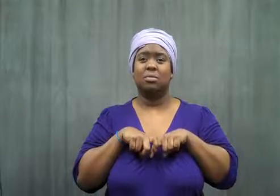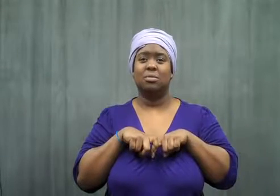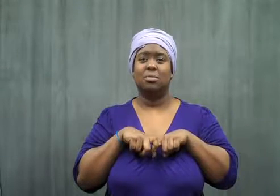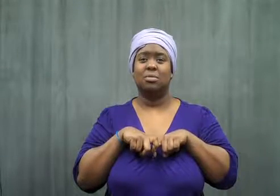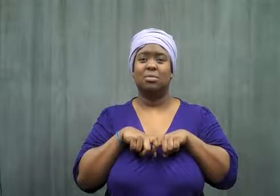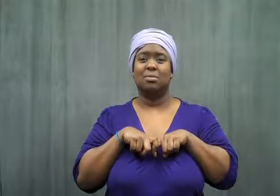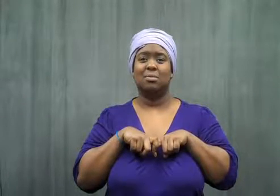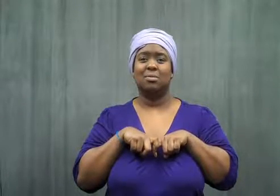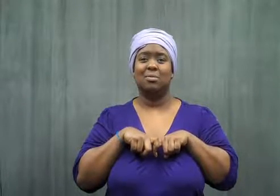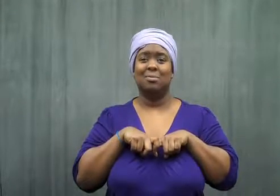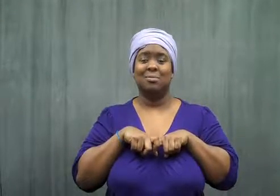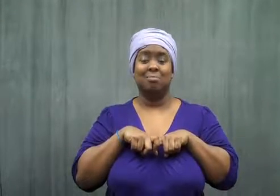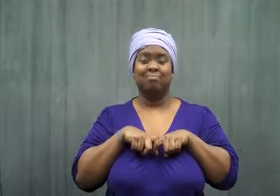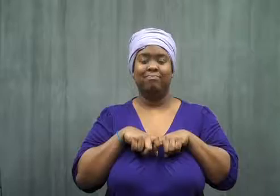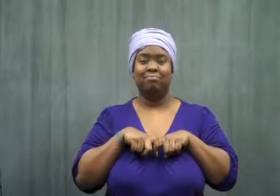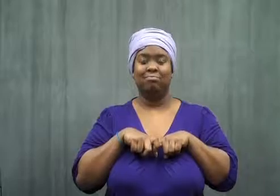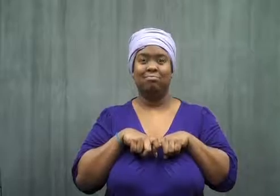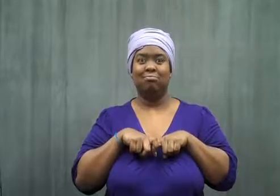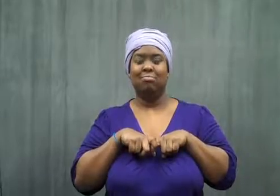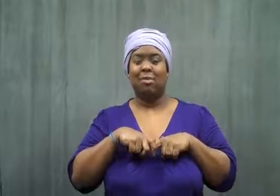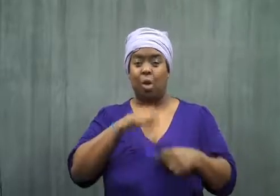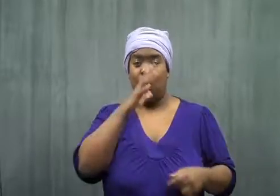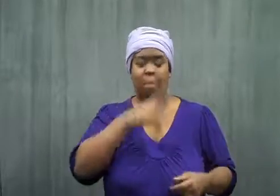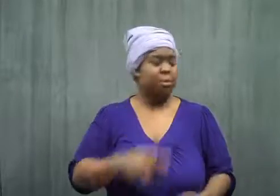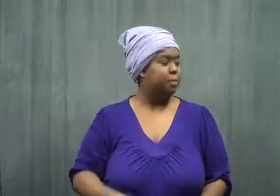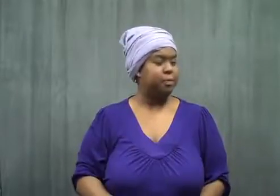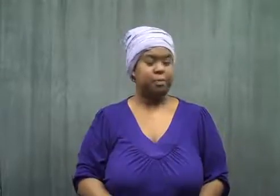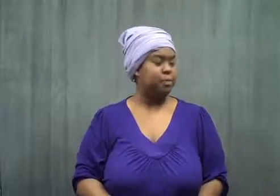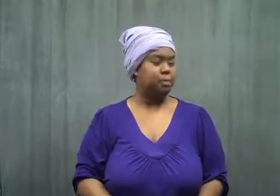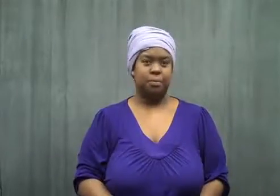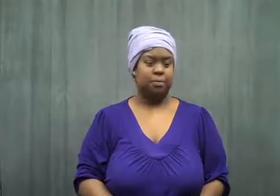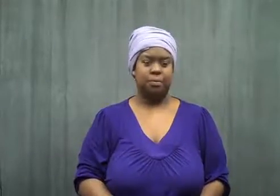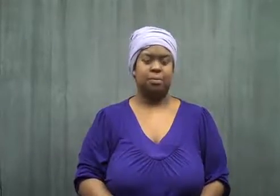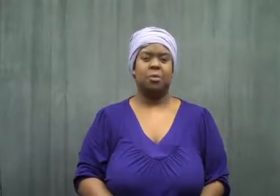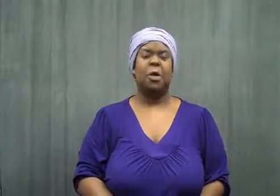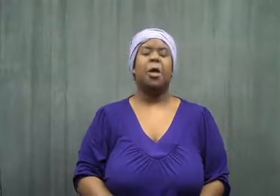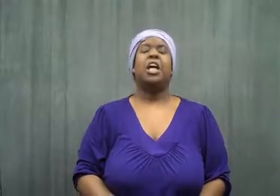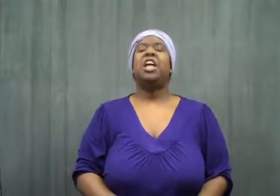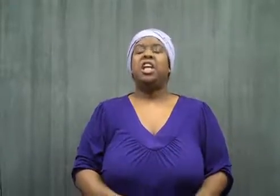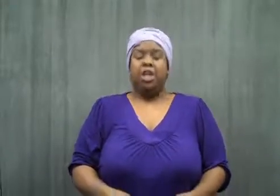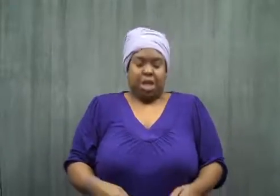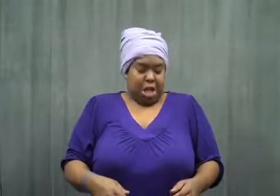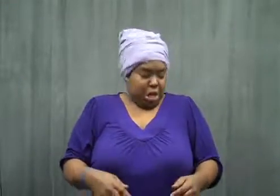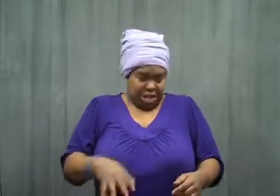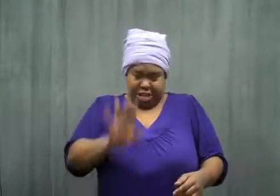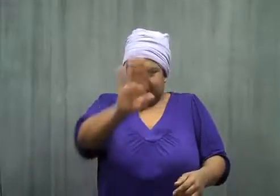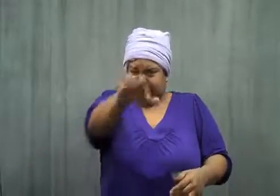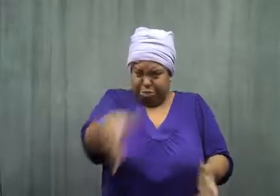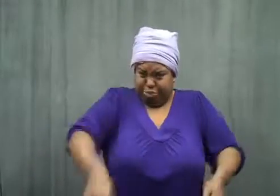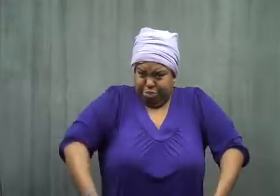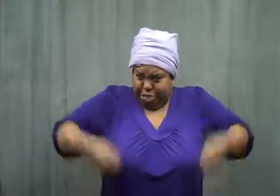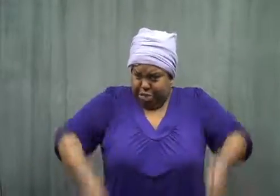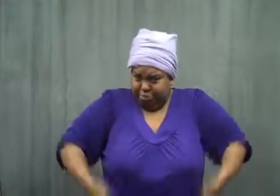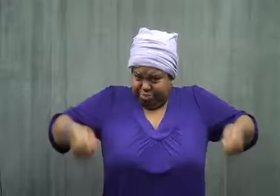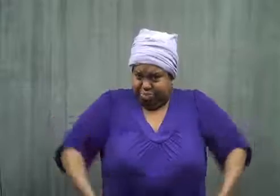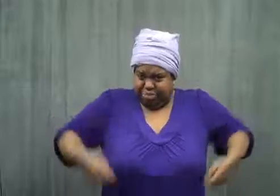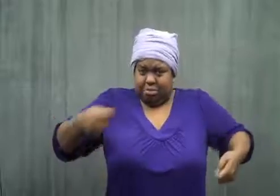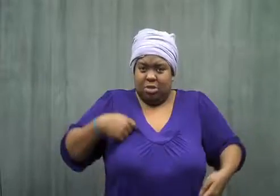The other woman did a double take, and told me to pull them back up.